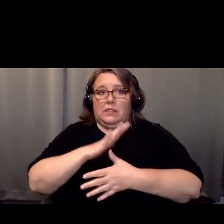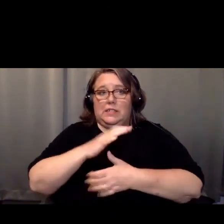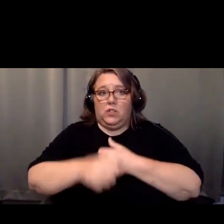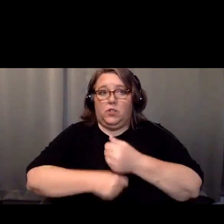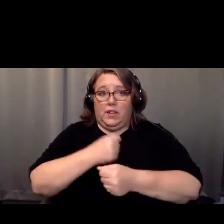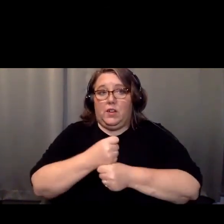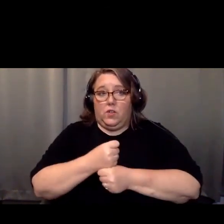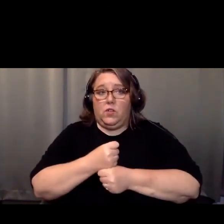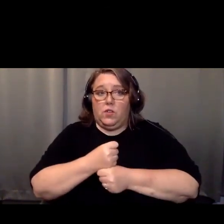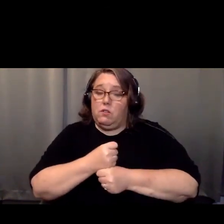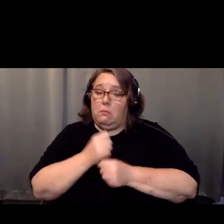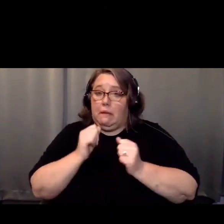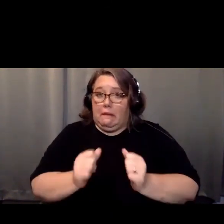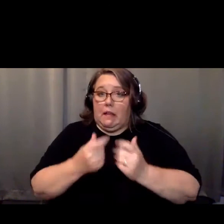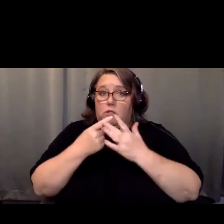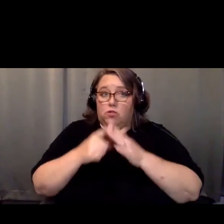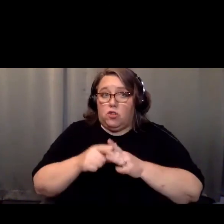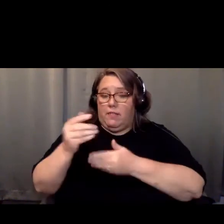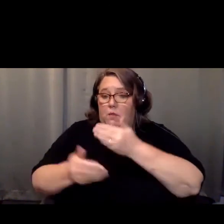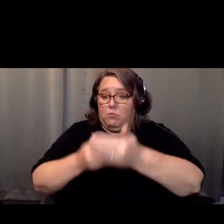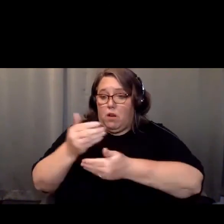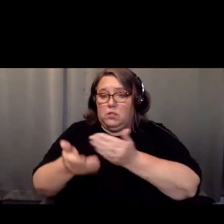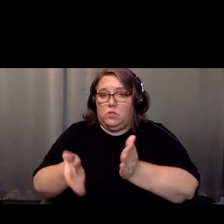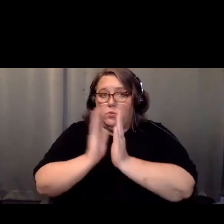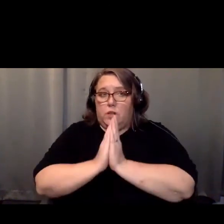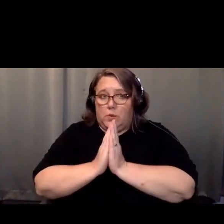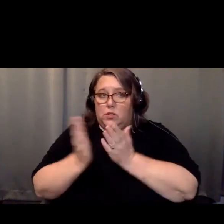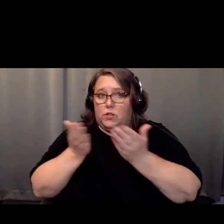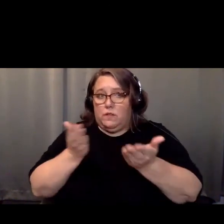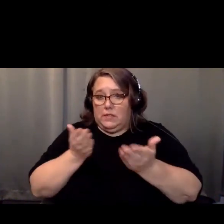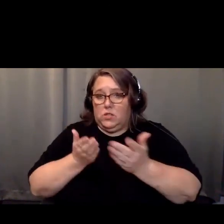they can start the process and request the services through VR.